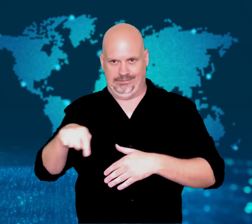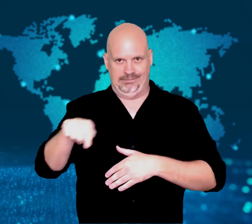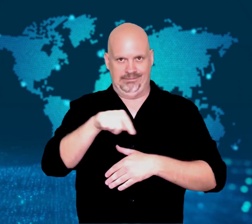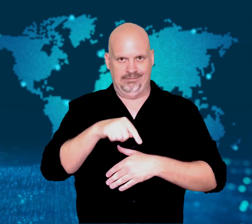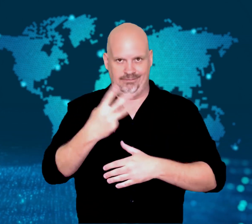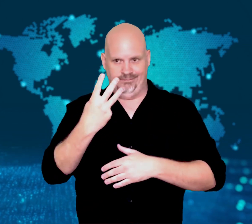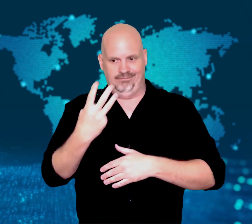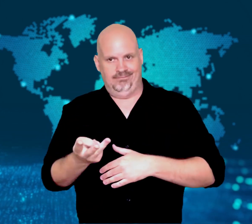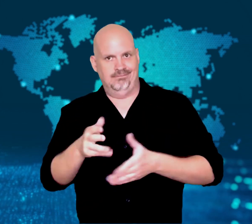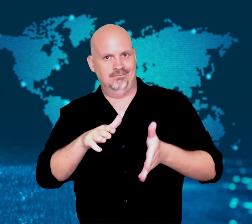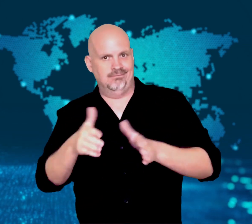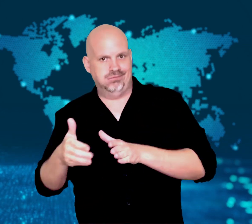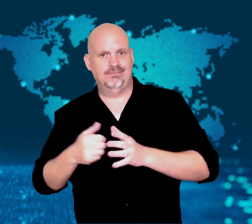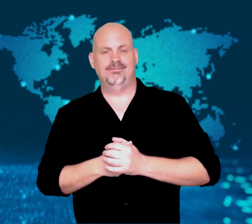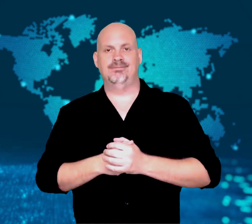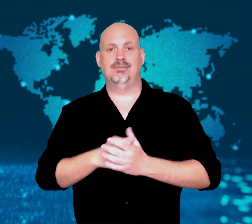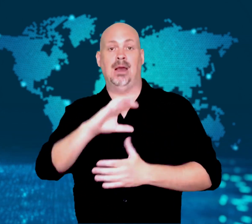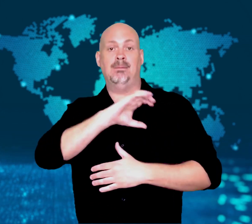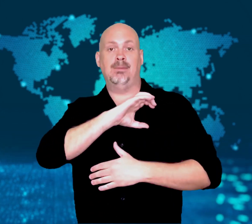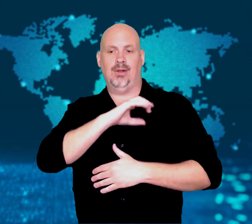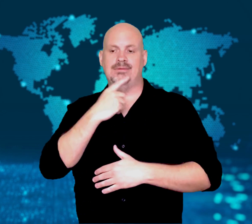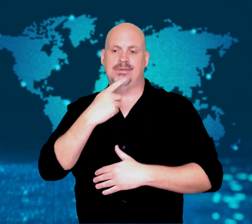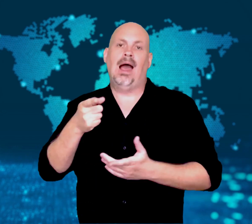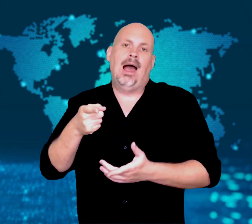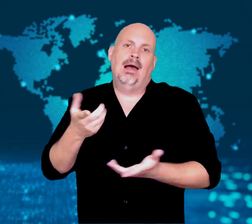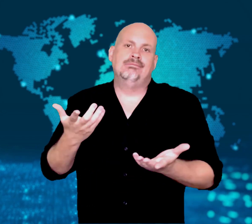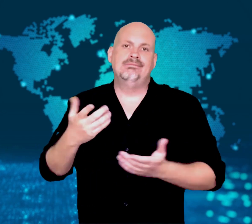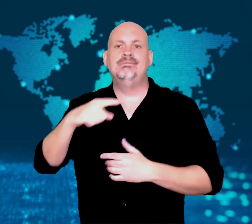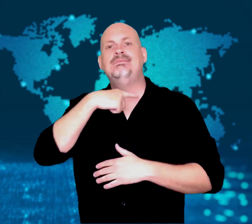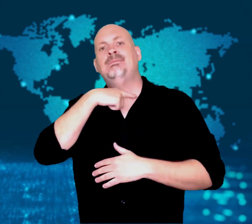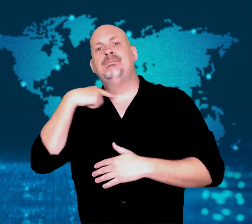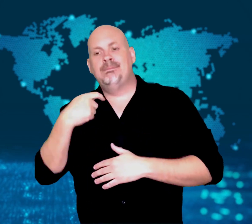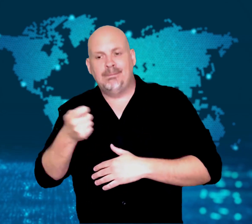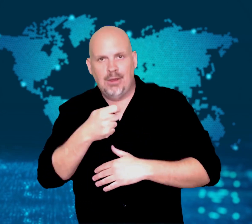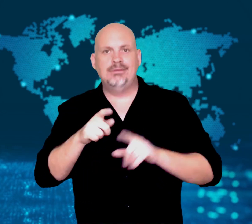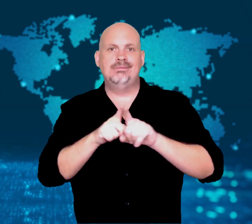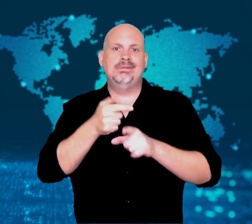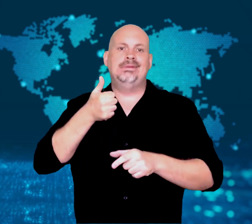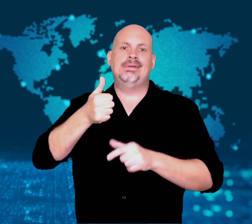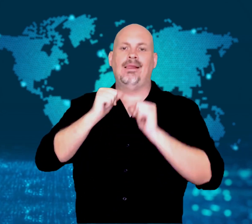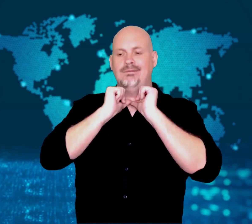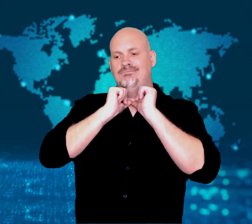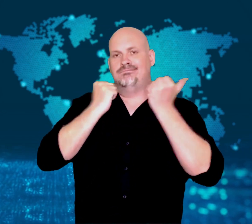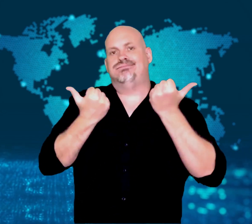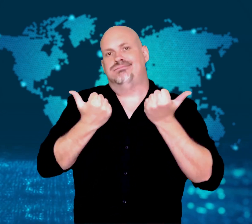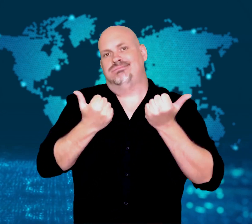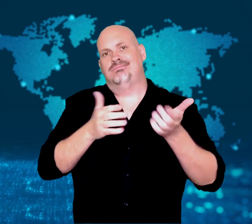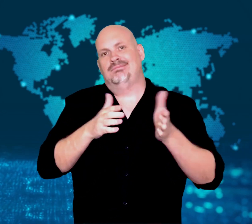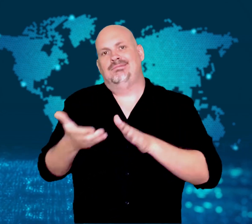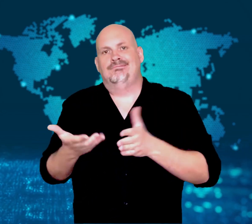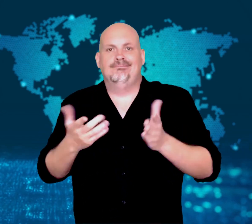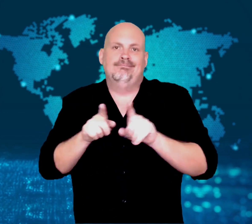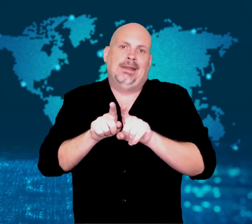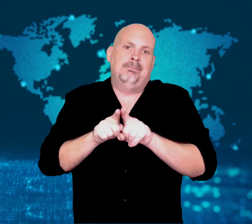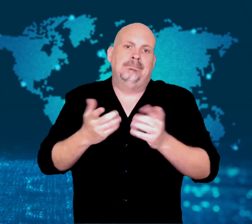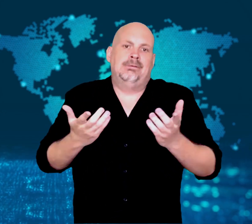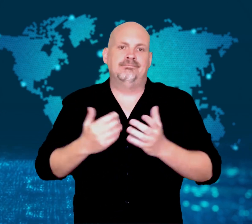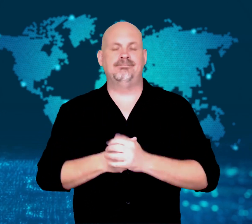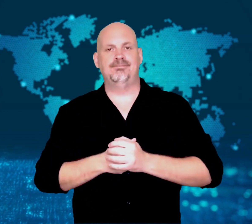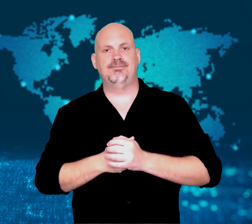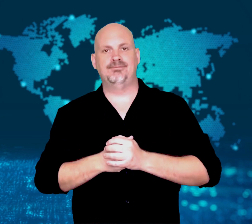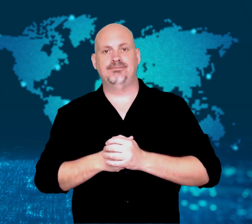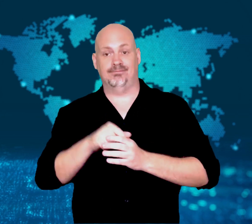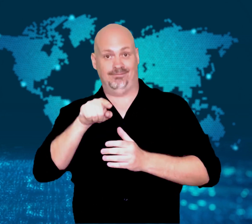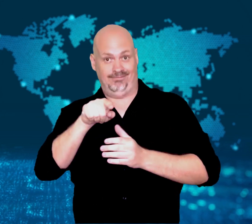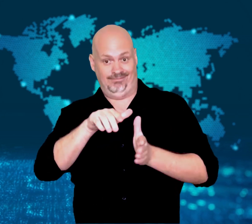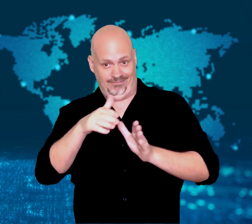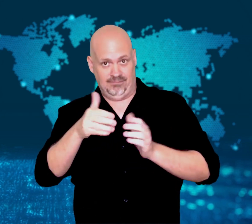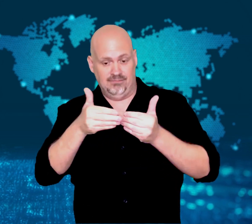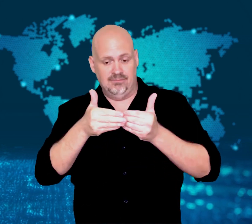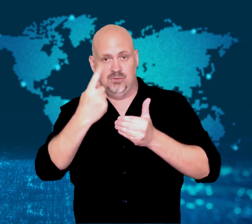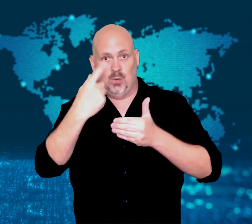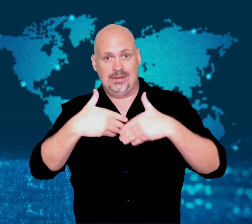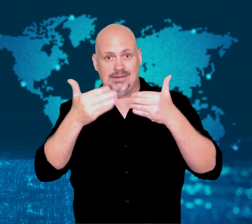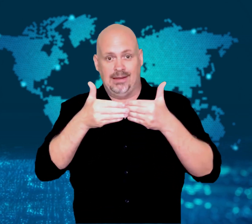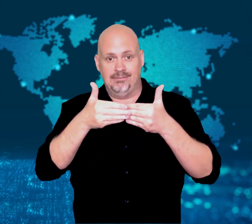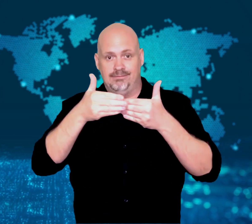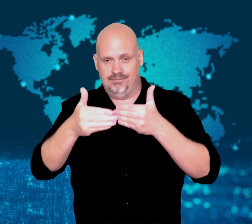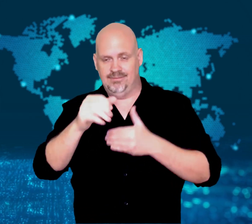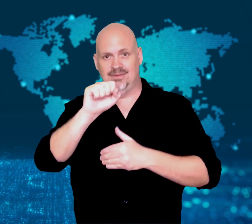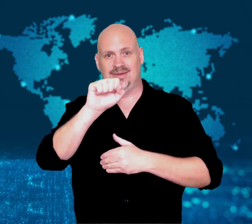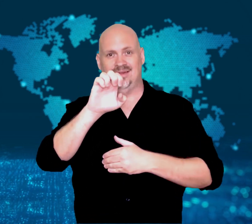Police called his death a murder-suicide as well.